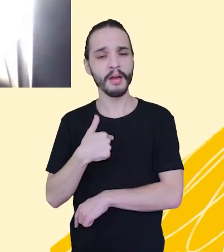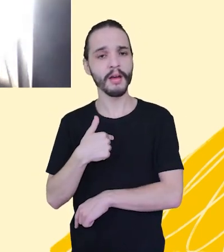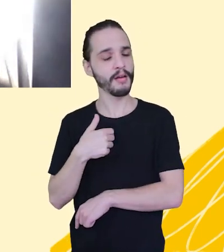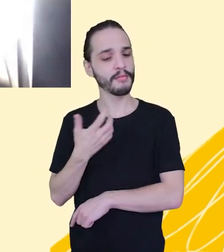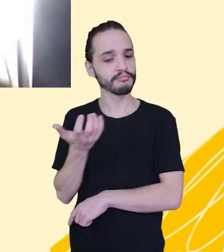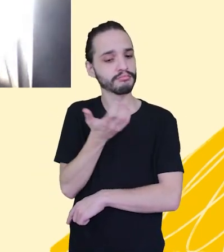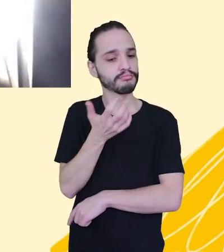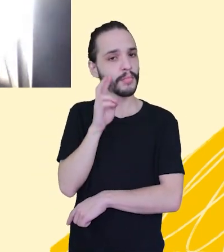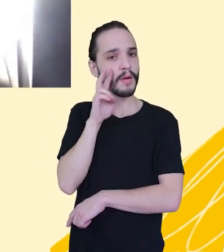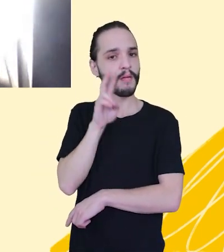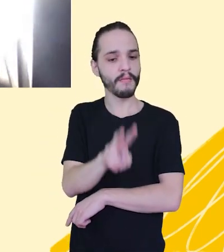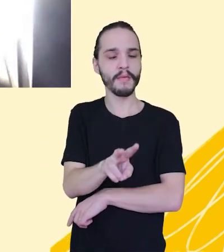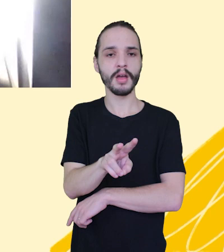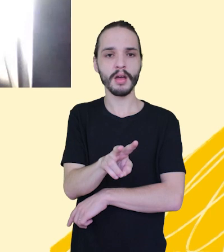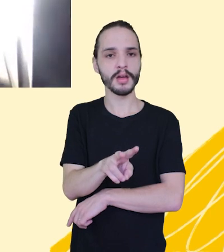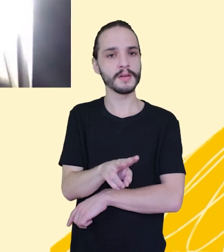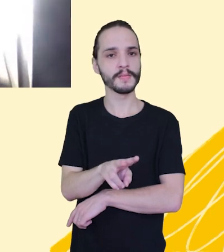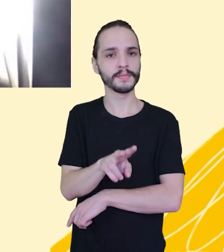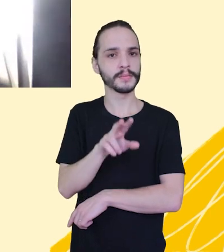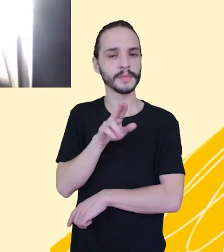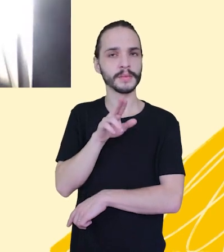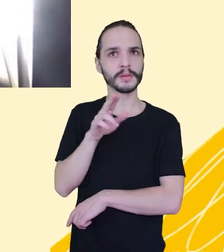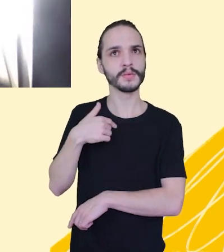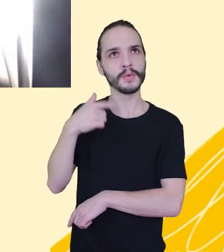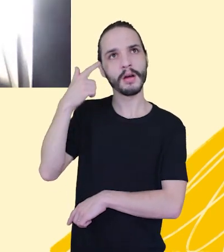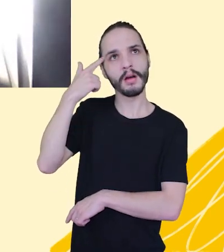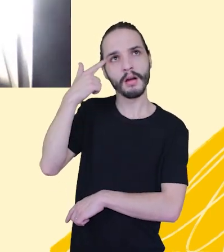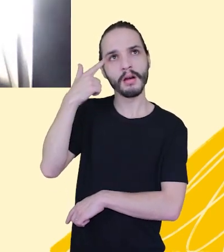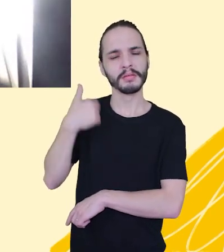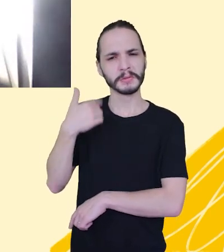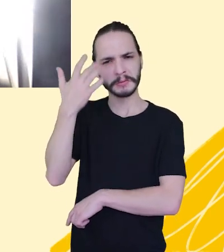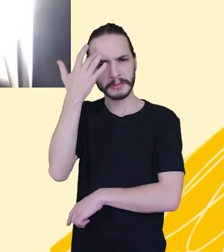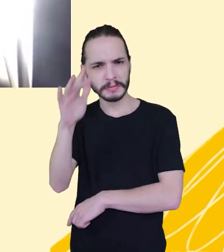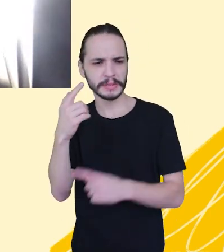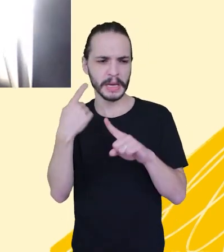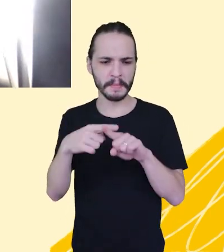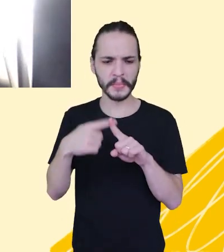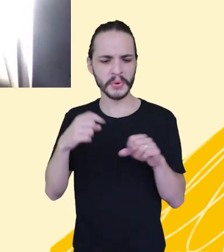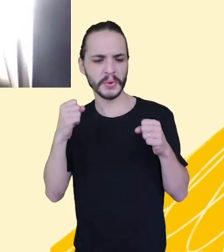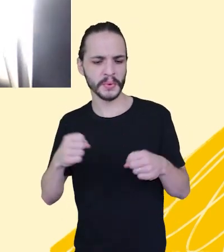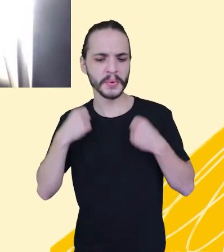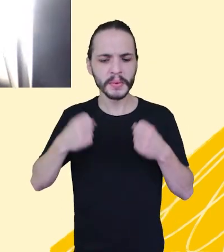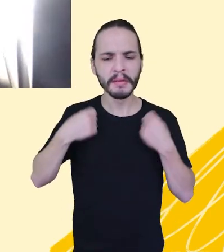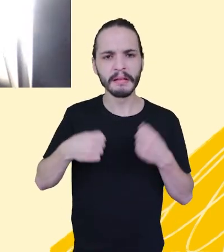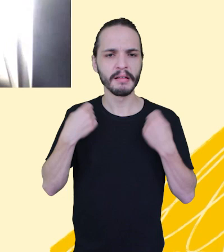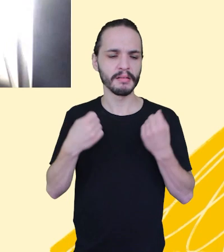I would not think "I have no idea why she's running, so I'm not interested".